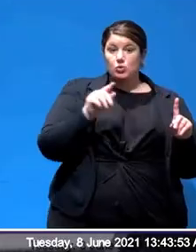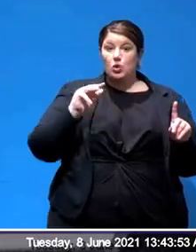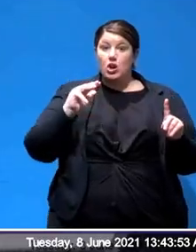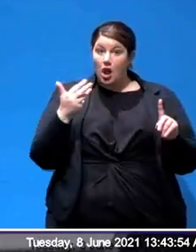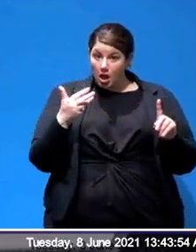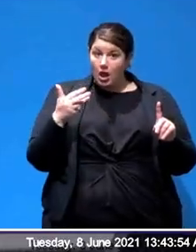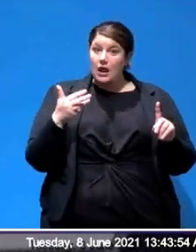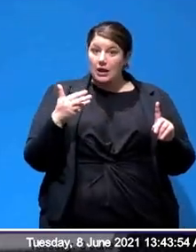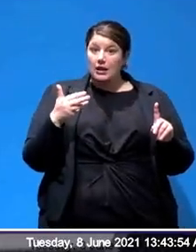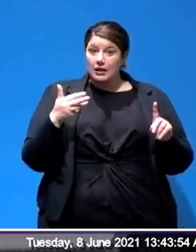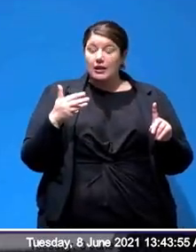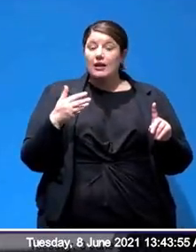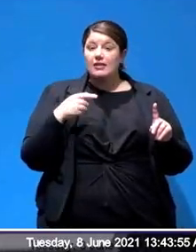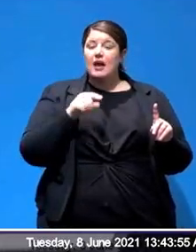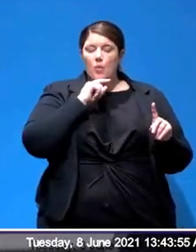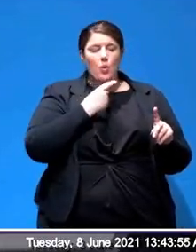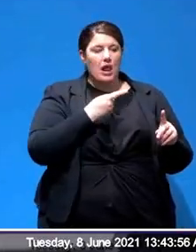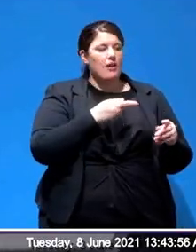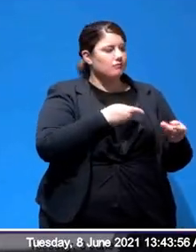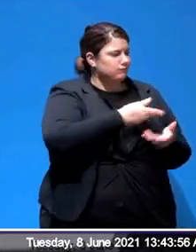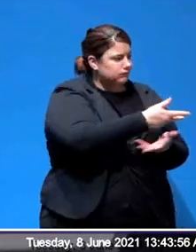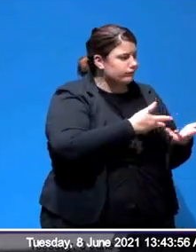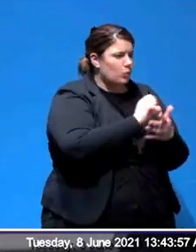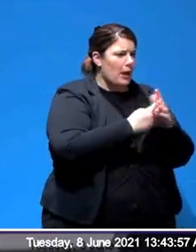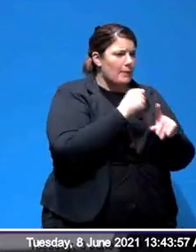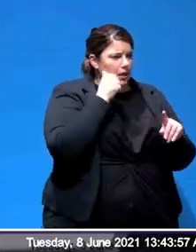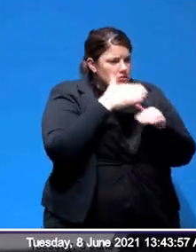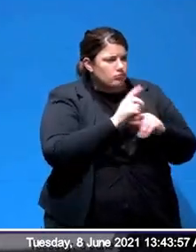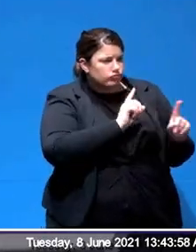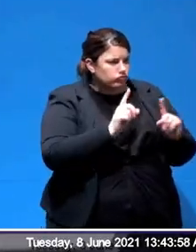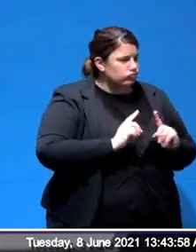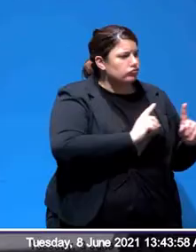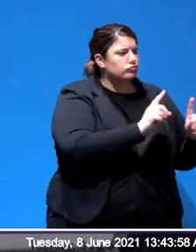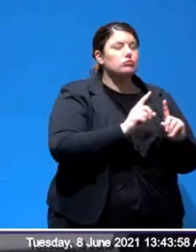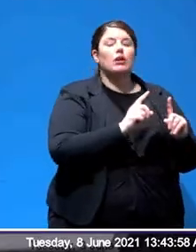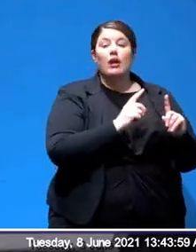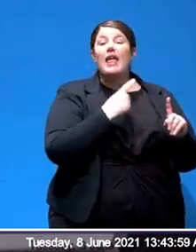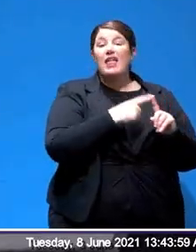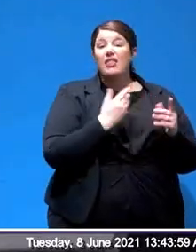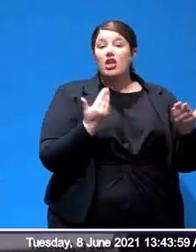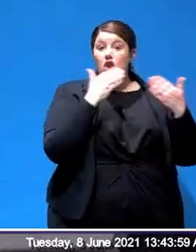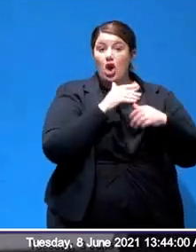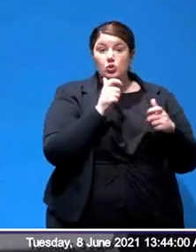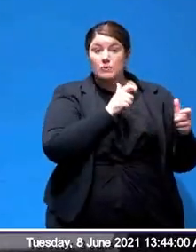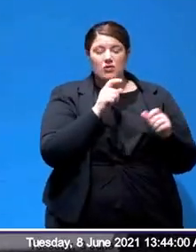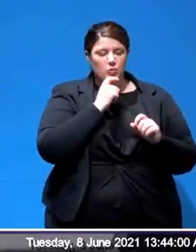have hand over and the night supervisor would also do a report that would go to